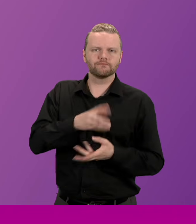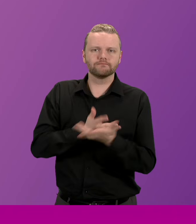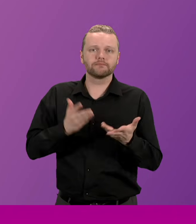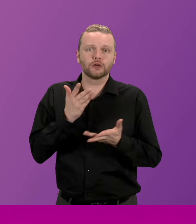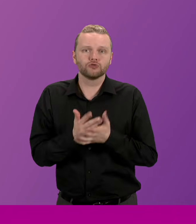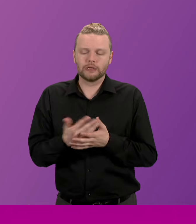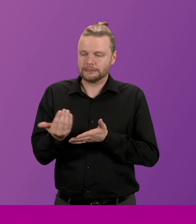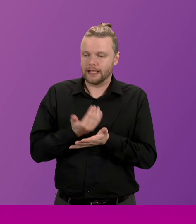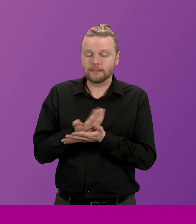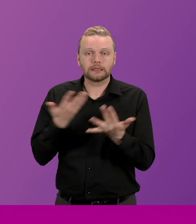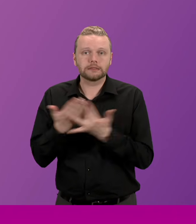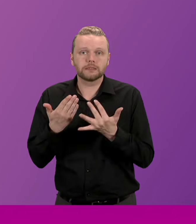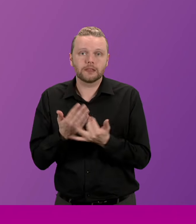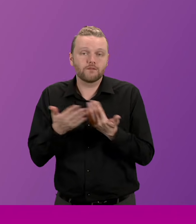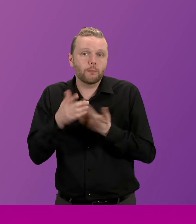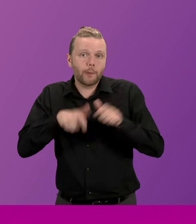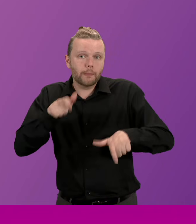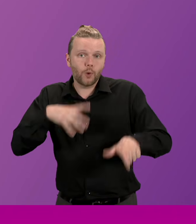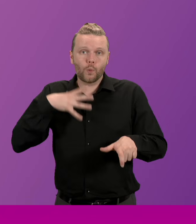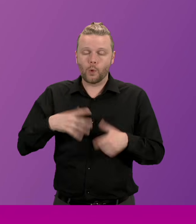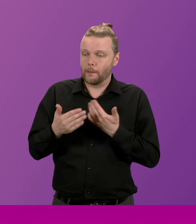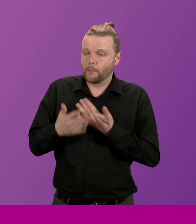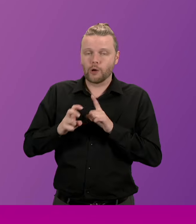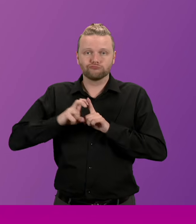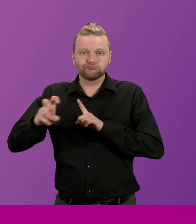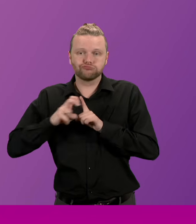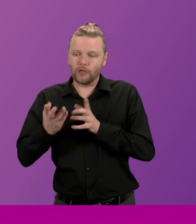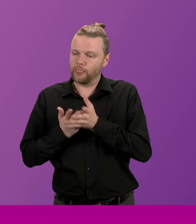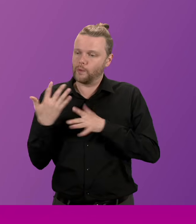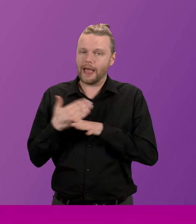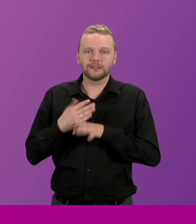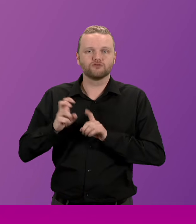accessibility for more people who want to make more of their journeys by active travel modes.